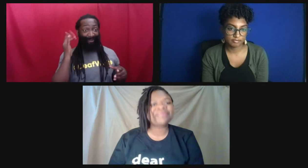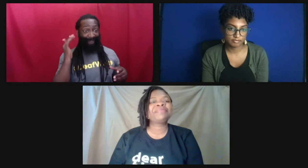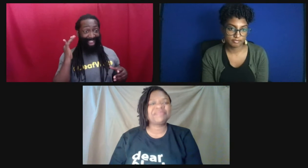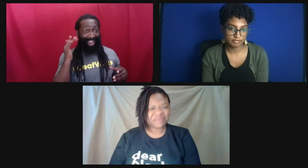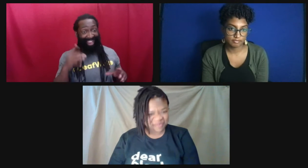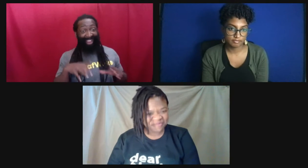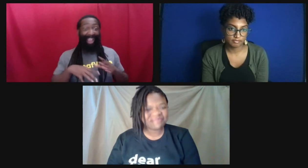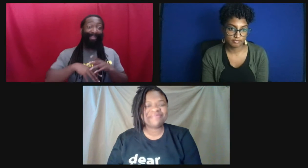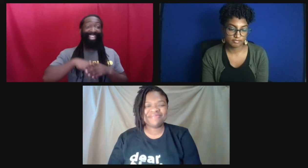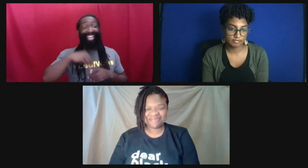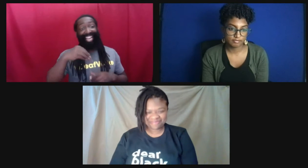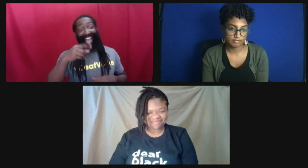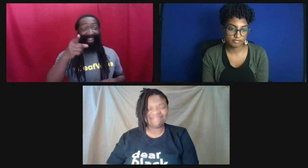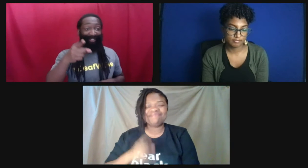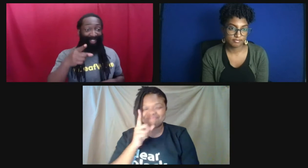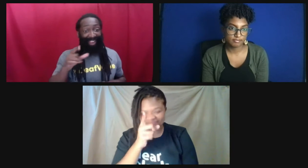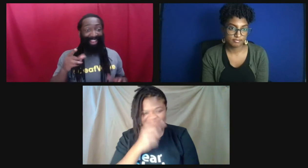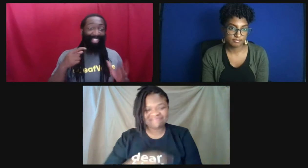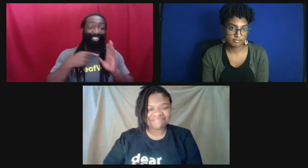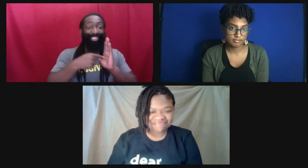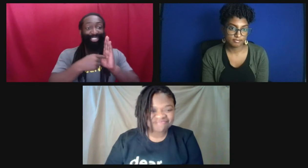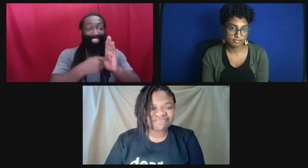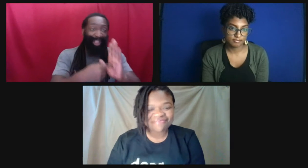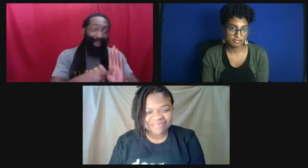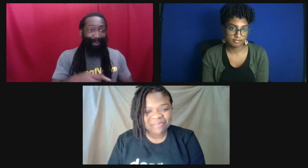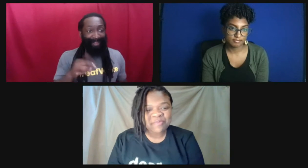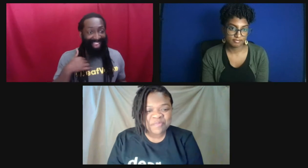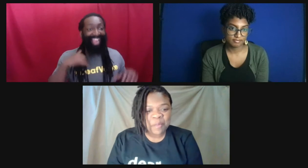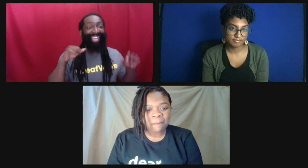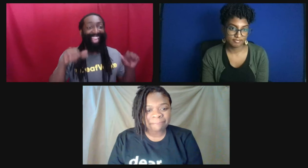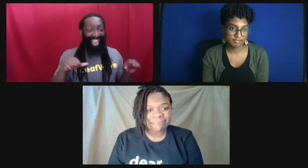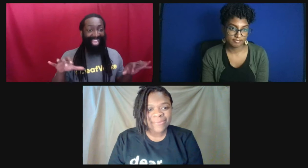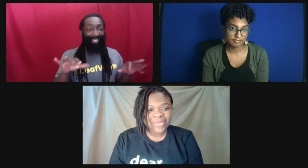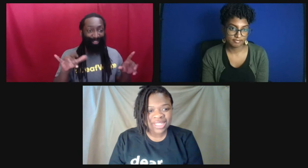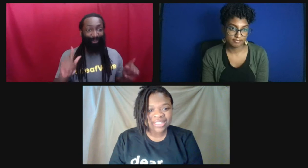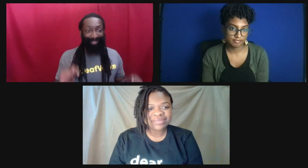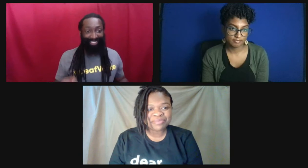I can't do that because I'm gonna get out there